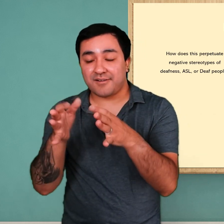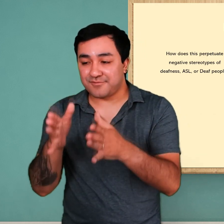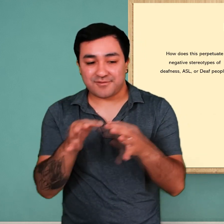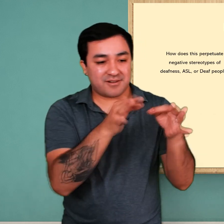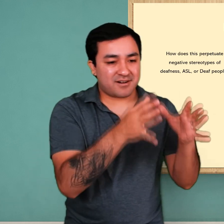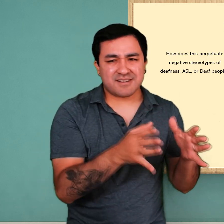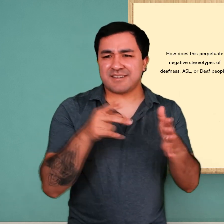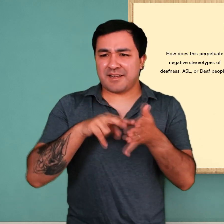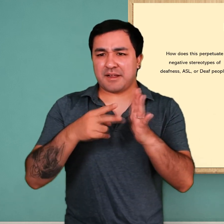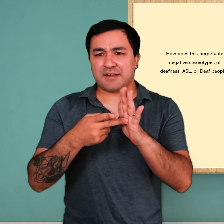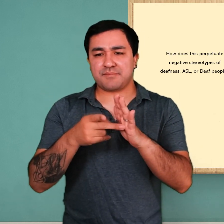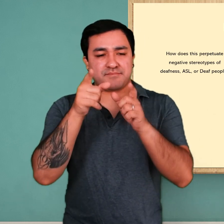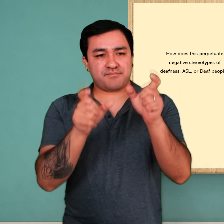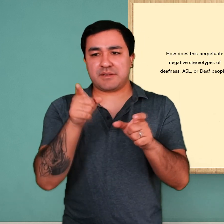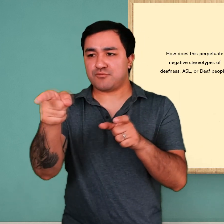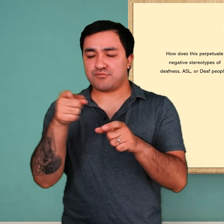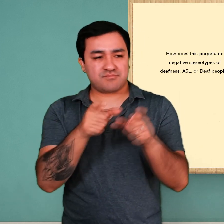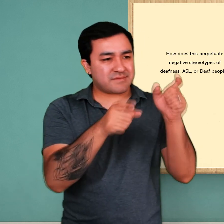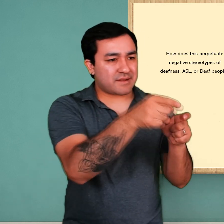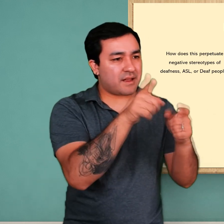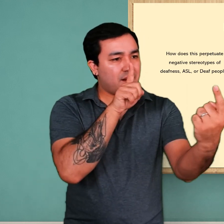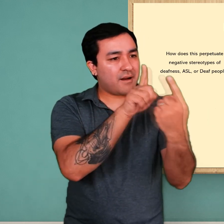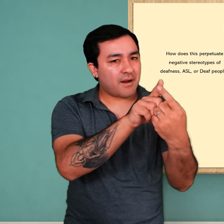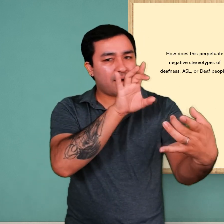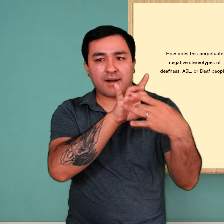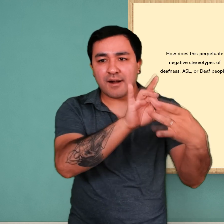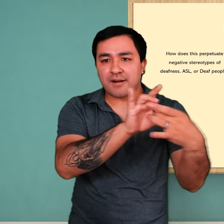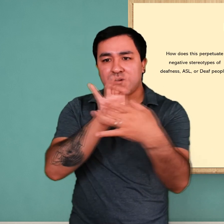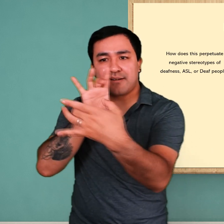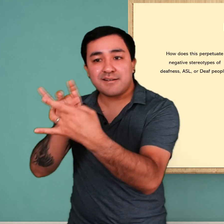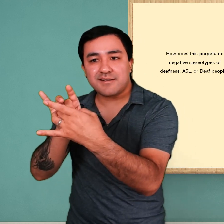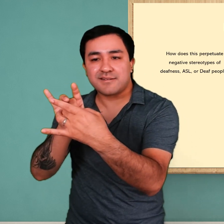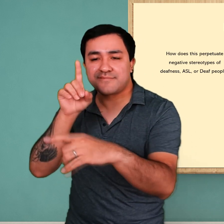Sure the church and school could be providing interpreters for her, but that doesn’t mean she